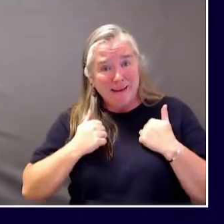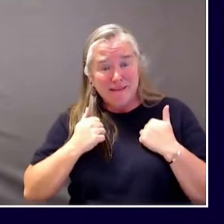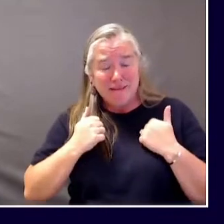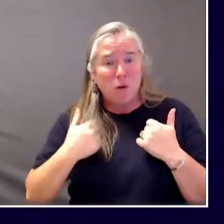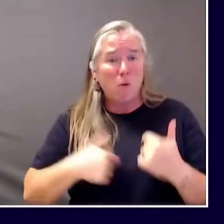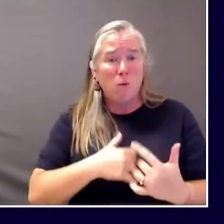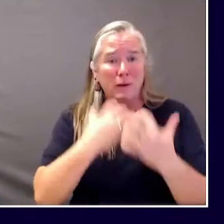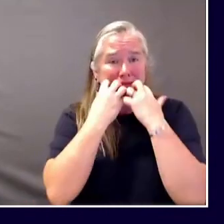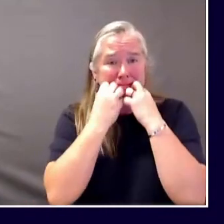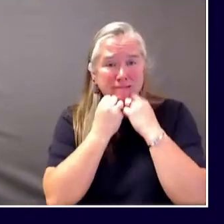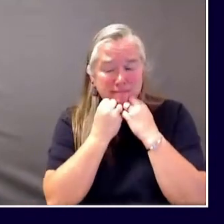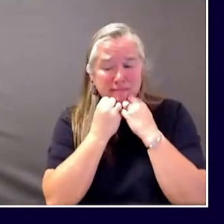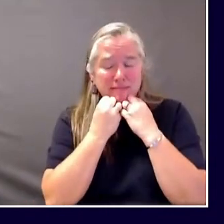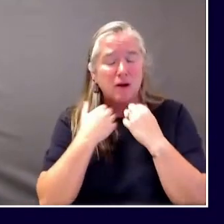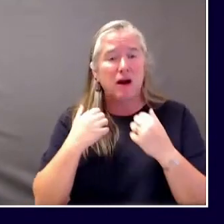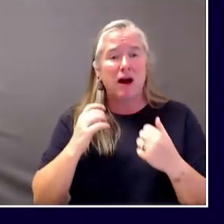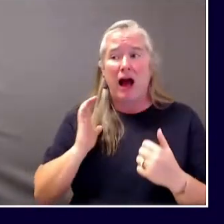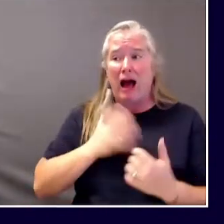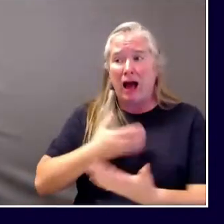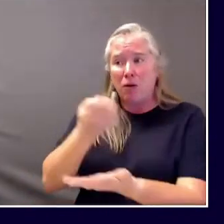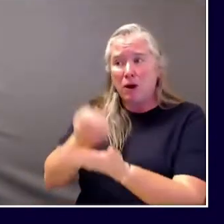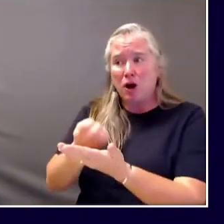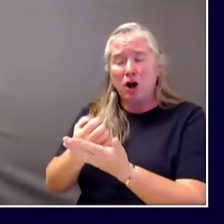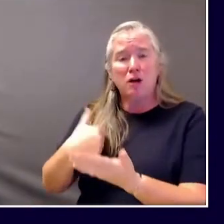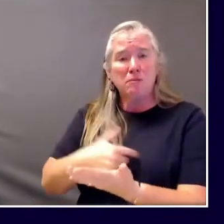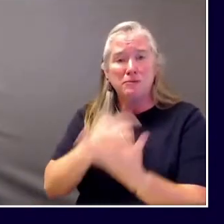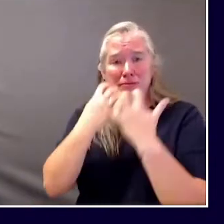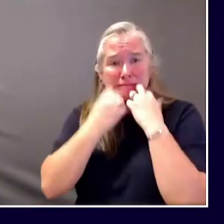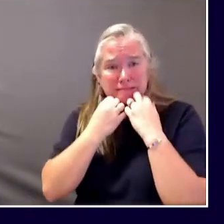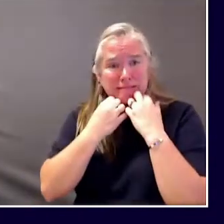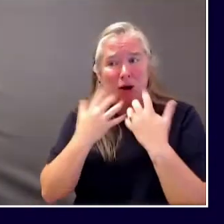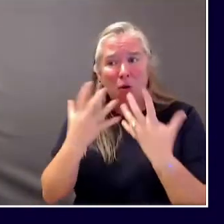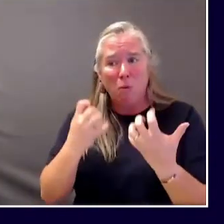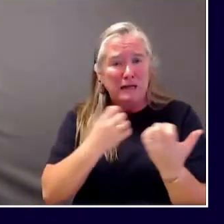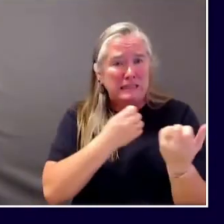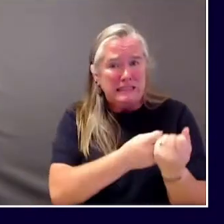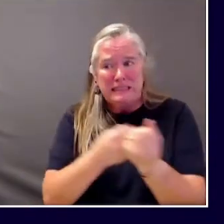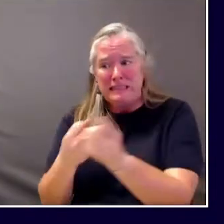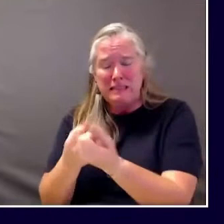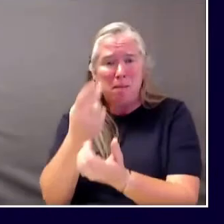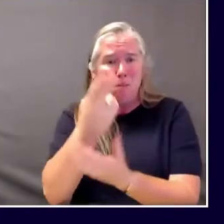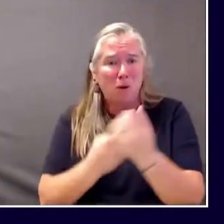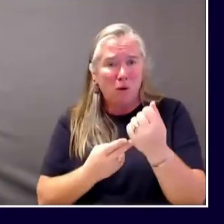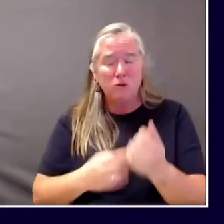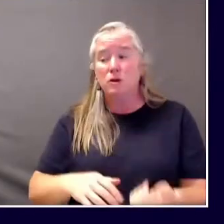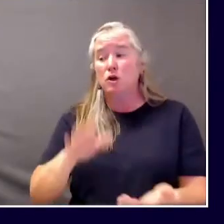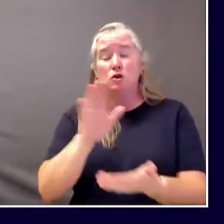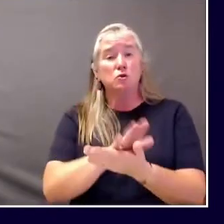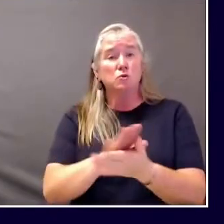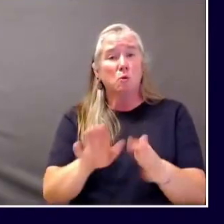the economy is at stake here as well